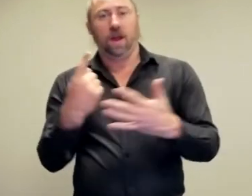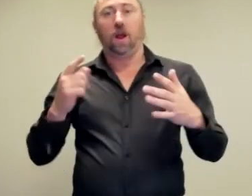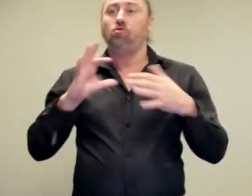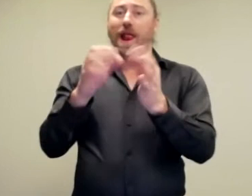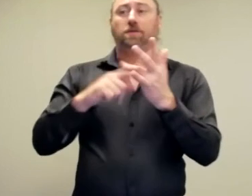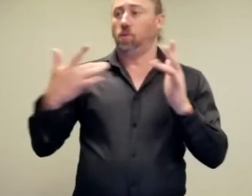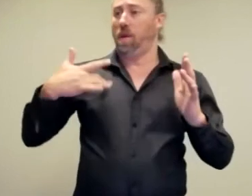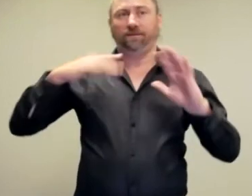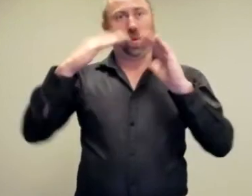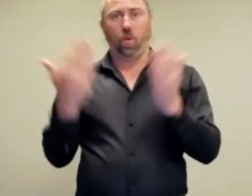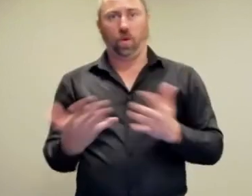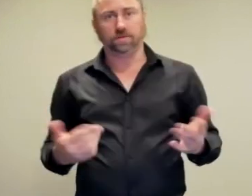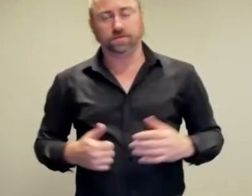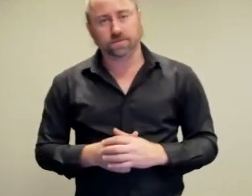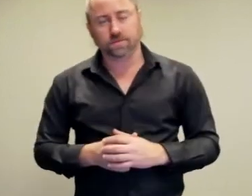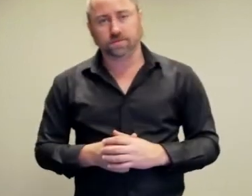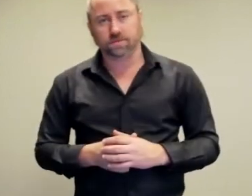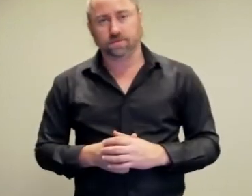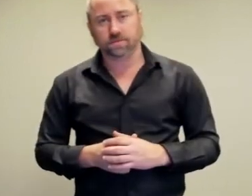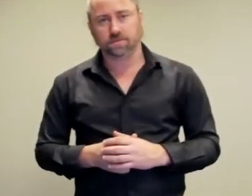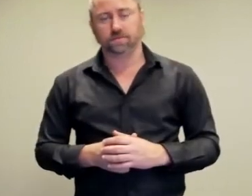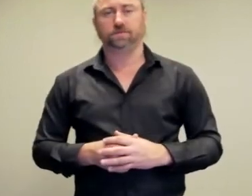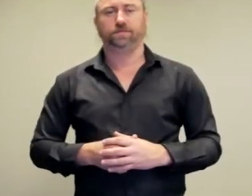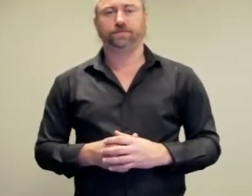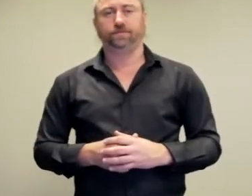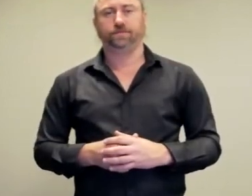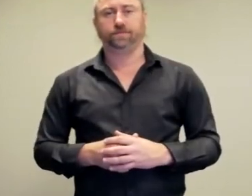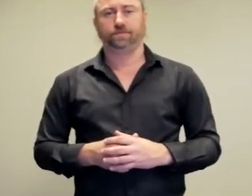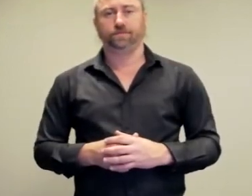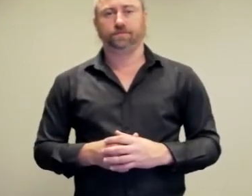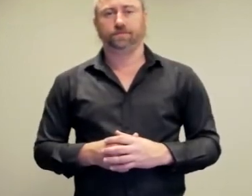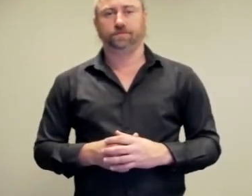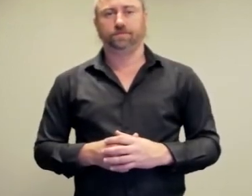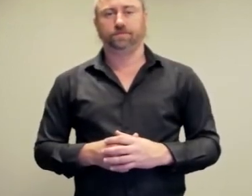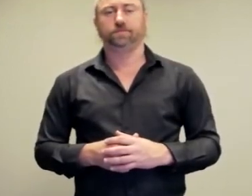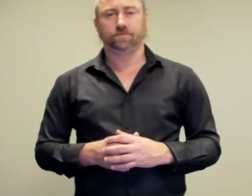Okay, threads were among the earliest transmitters of meaning, said Bauhaus